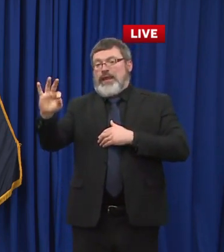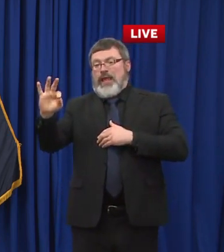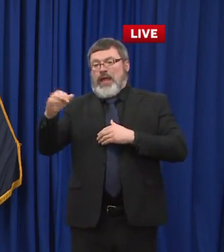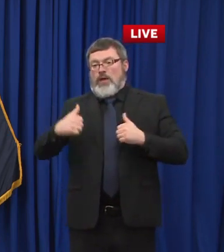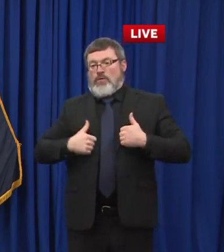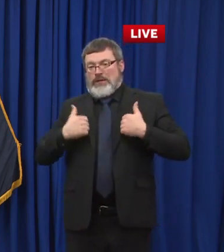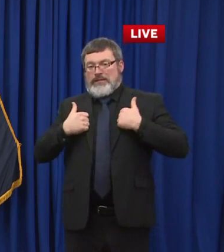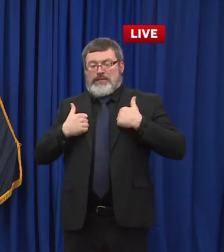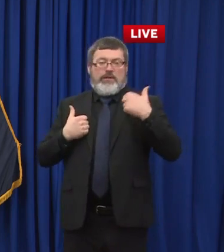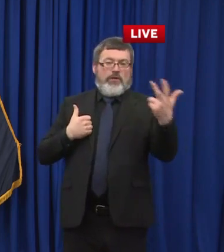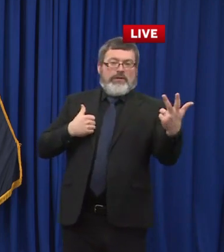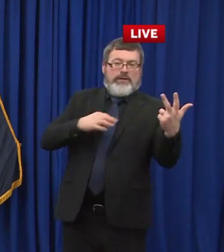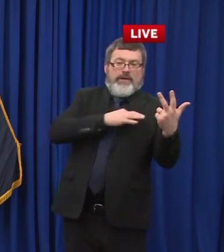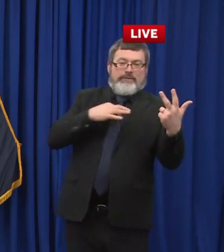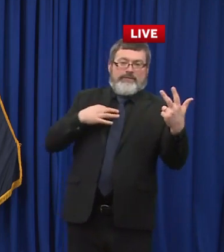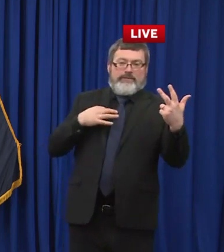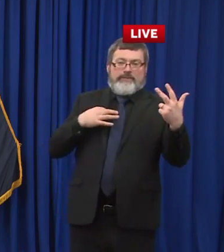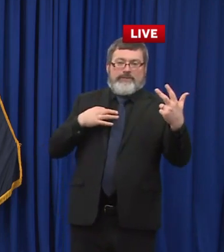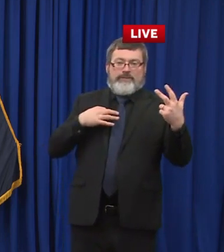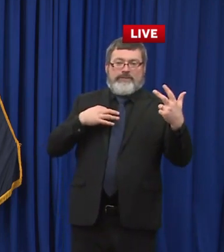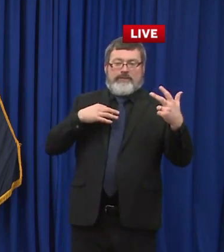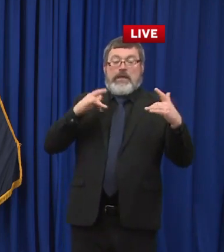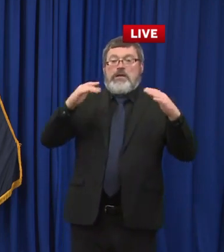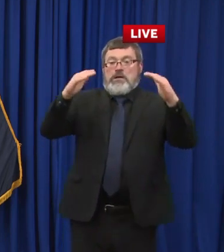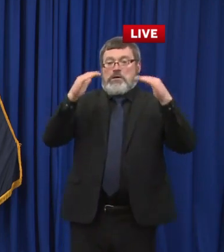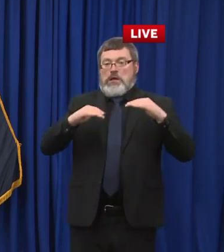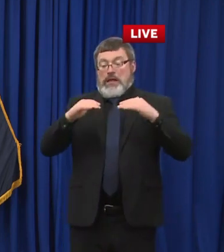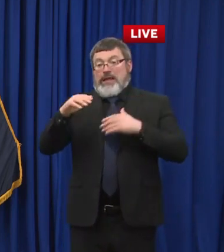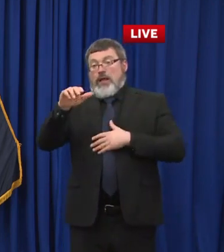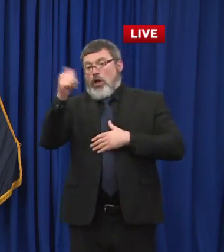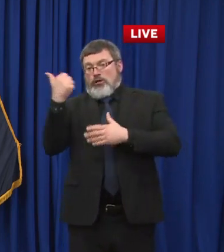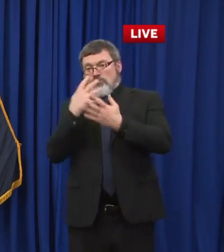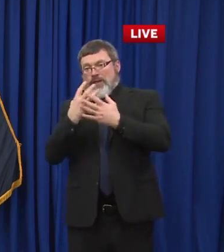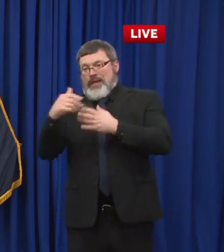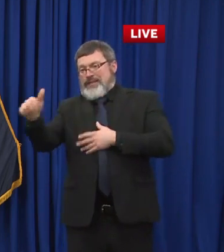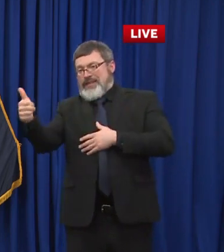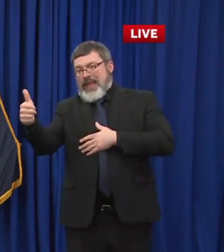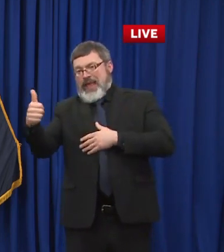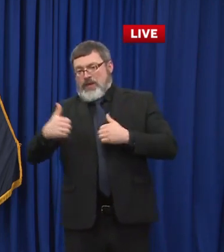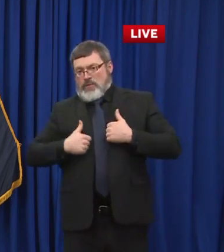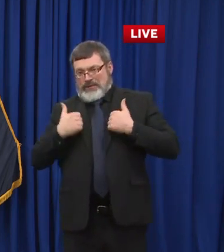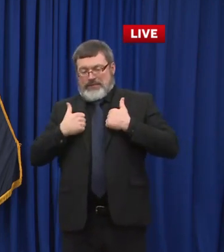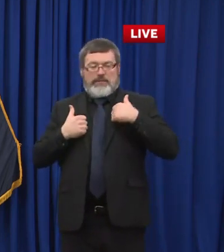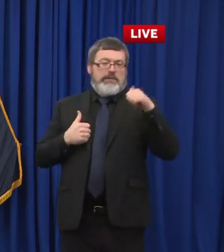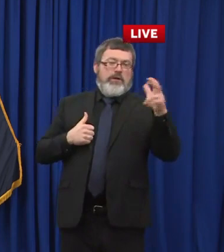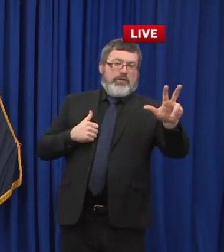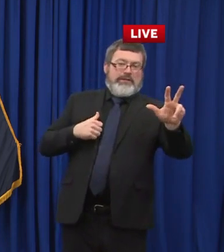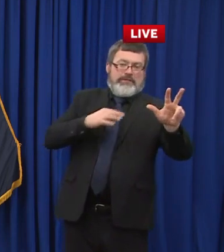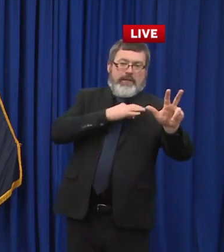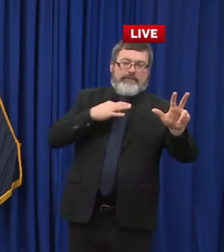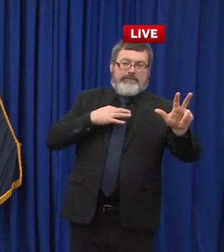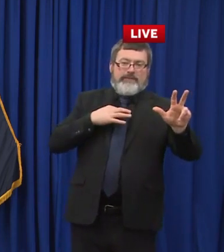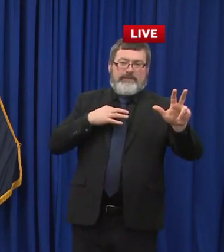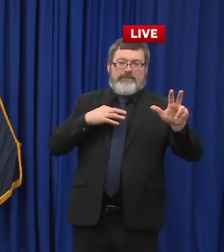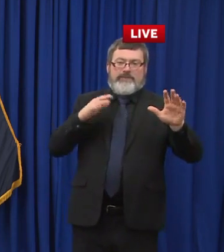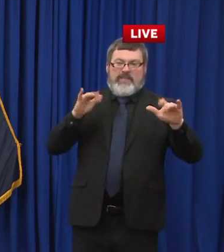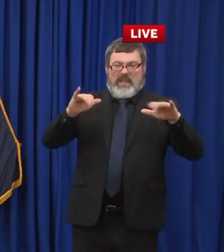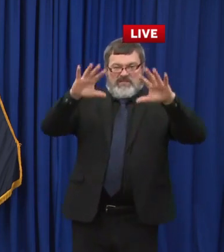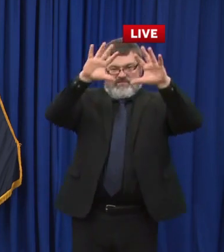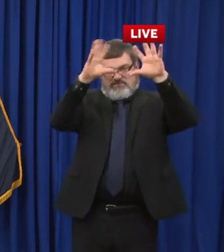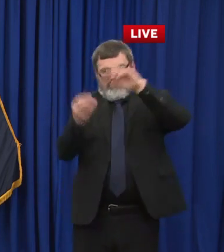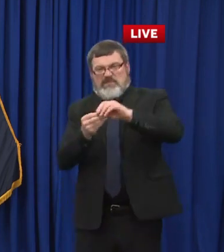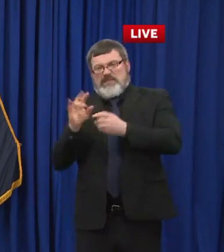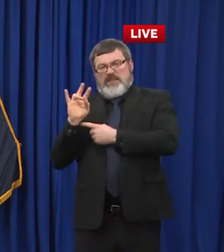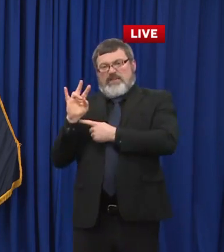FINALLY, SAINT JOSEPH’S IN MANCHESTER HAS FIVE RESIDENTS AND THREE STAFF ASSOCIATED WITH AN INSTITUTION OUTBREAK.